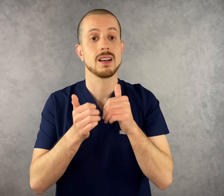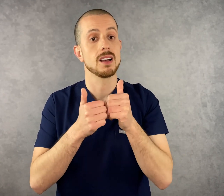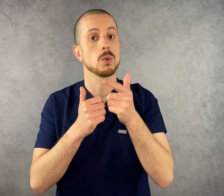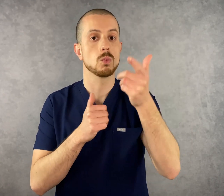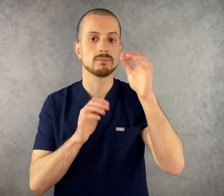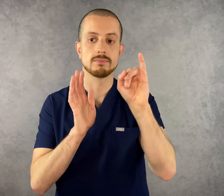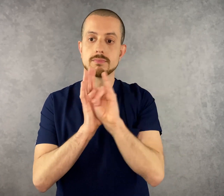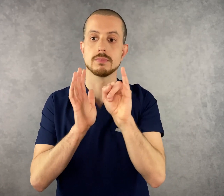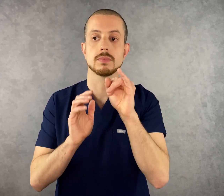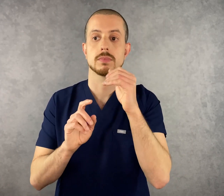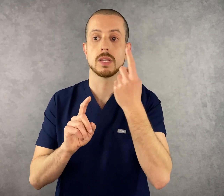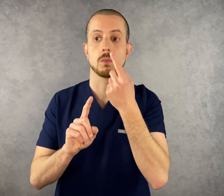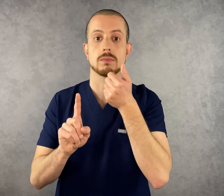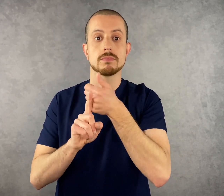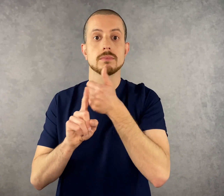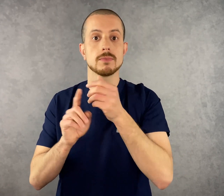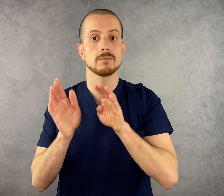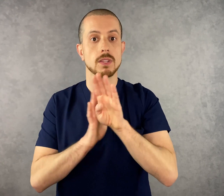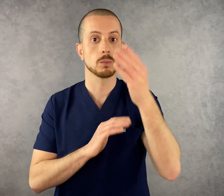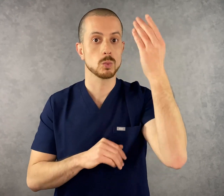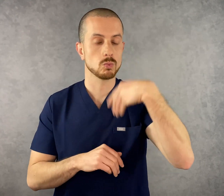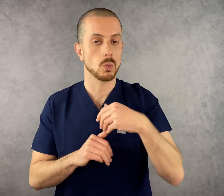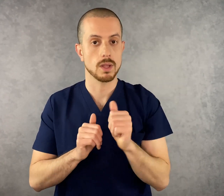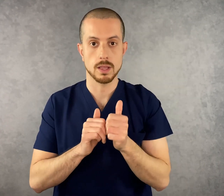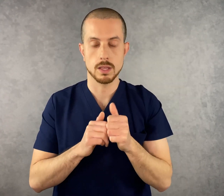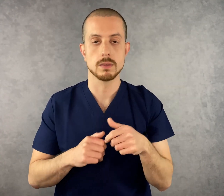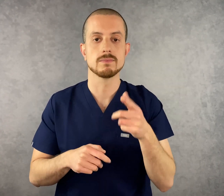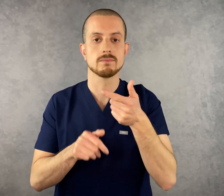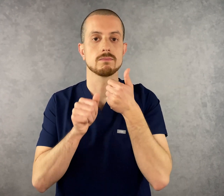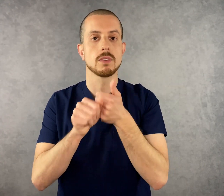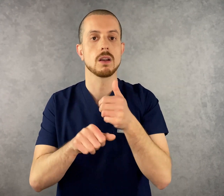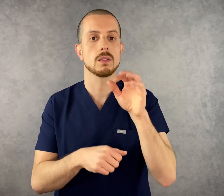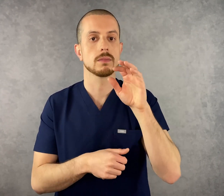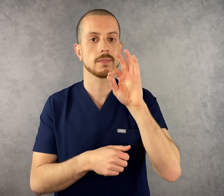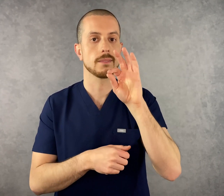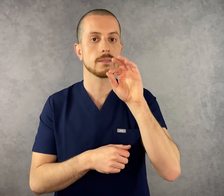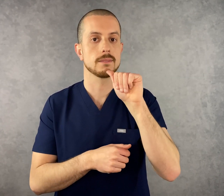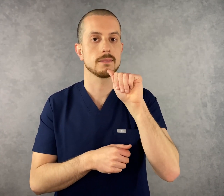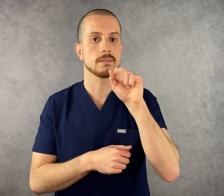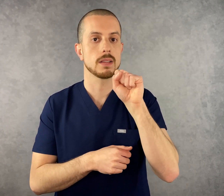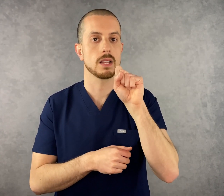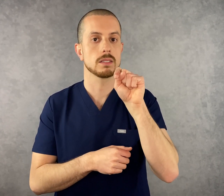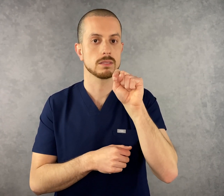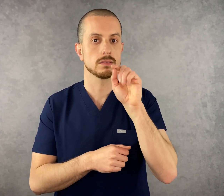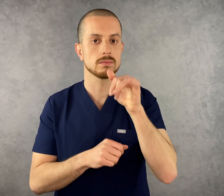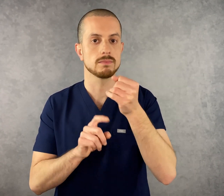for the identification of stroke. The acronym to remember is F-A-S-T.